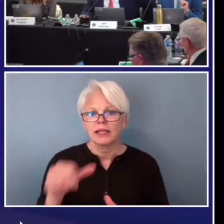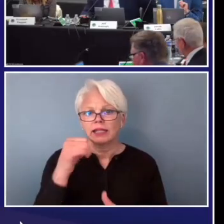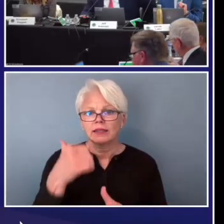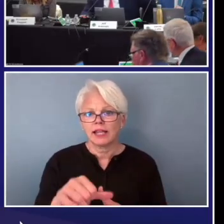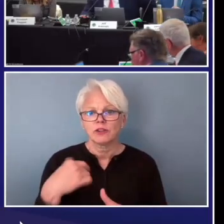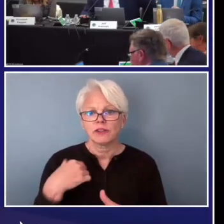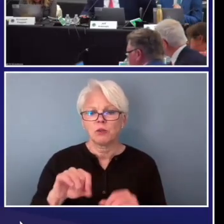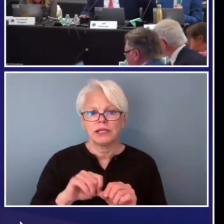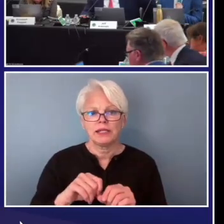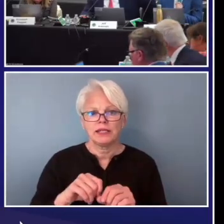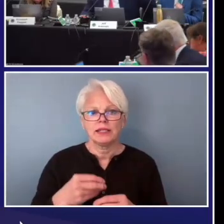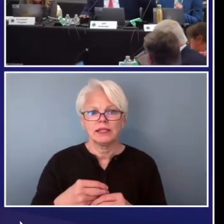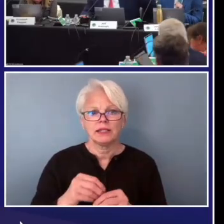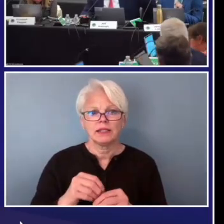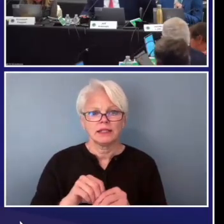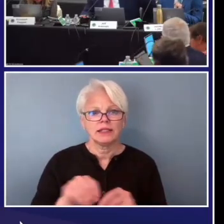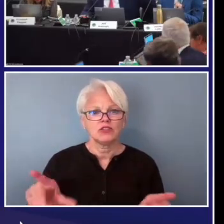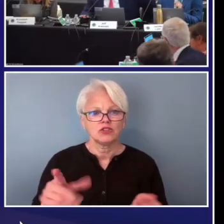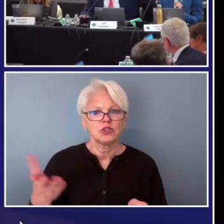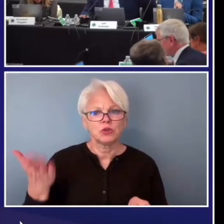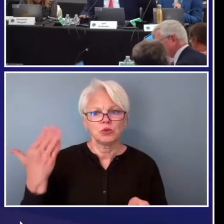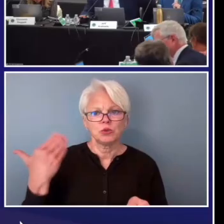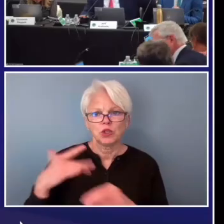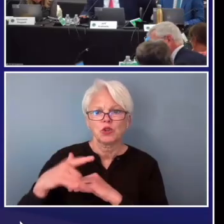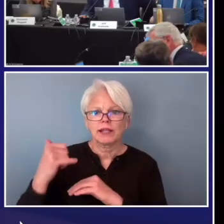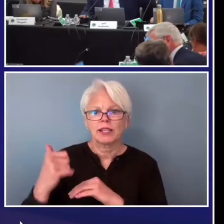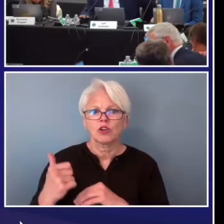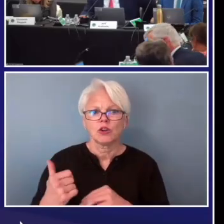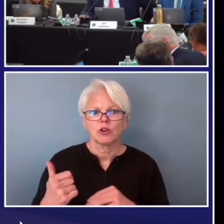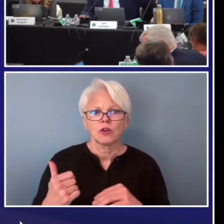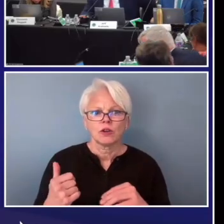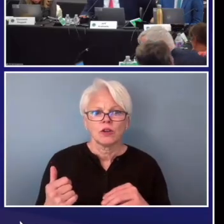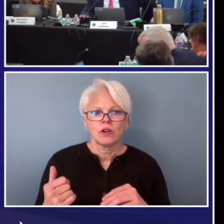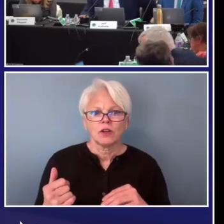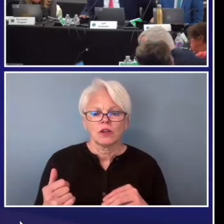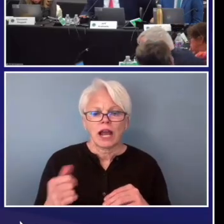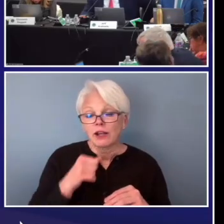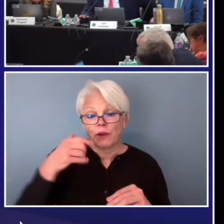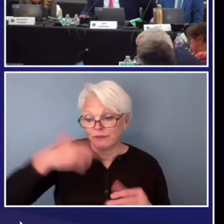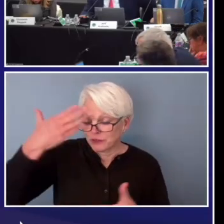I don't have it in front of me, but that's, that's my recollection on it. Magnus do a follow-up.